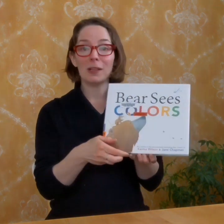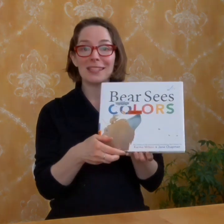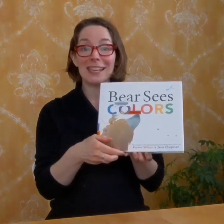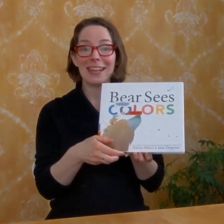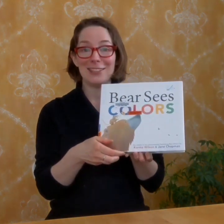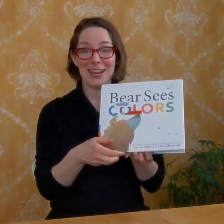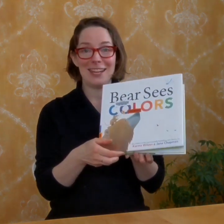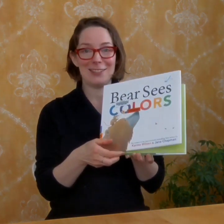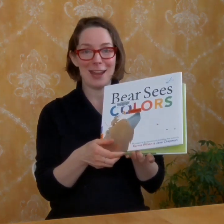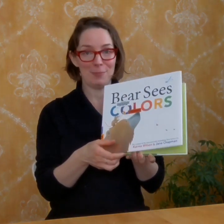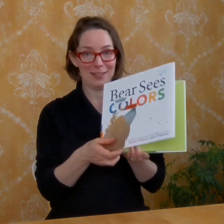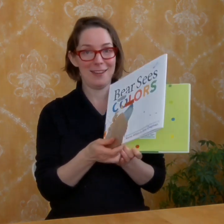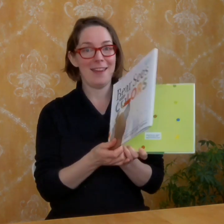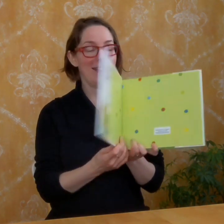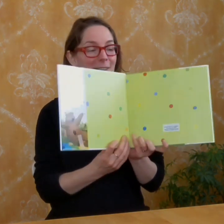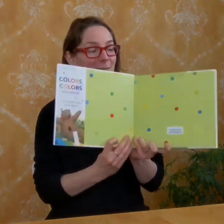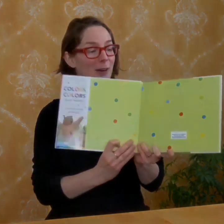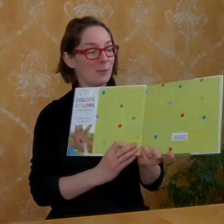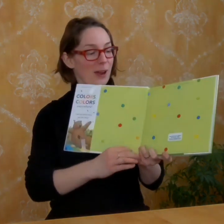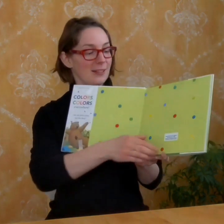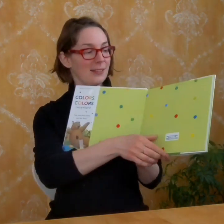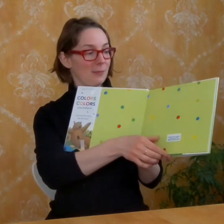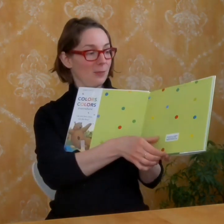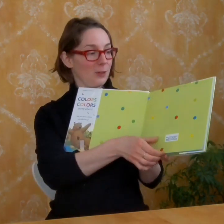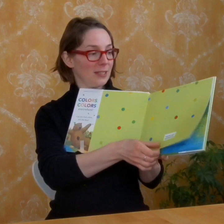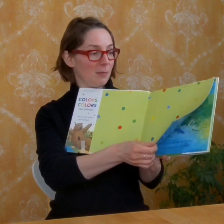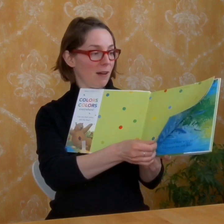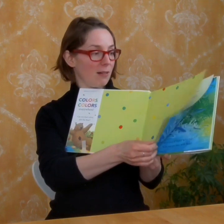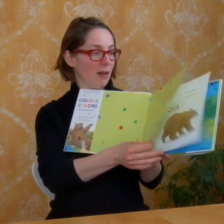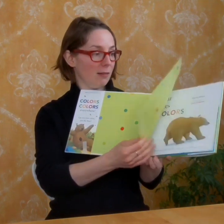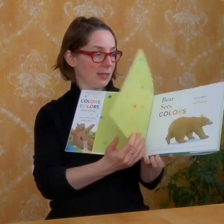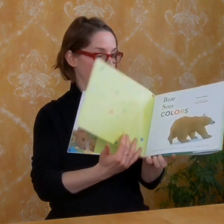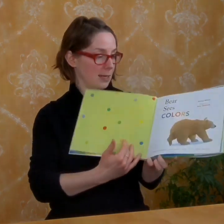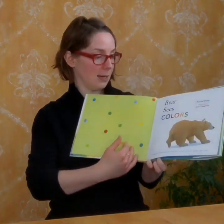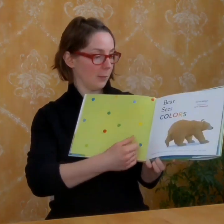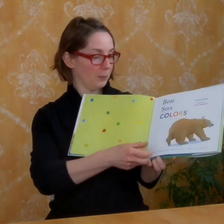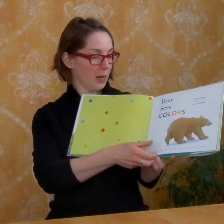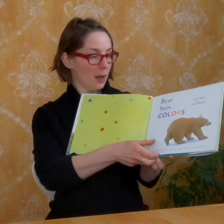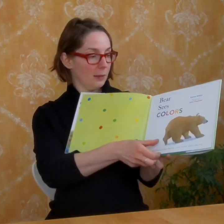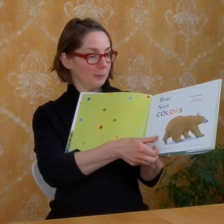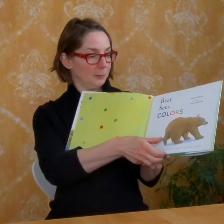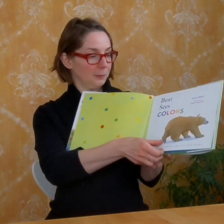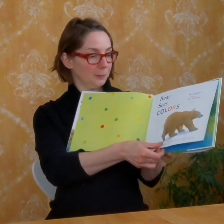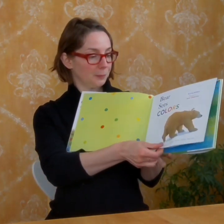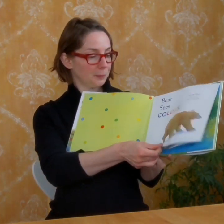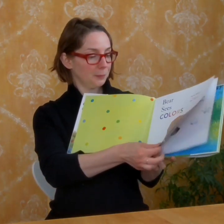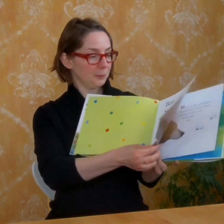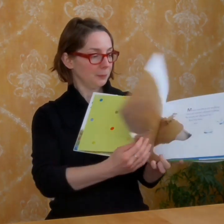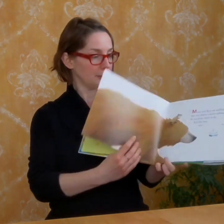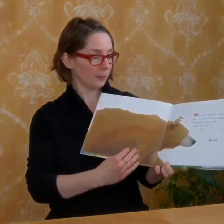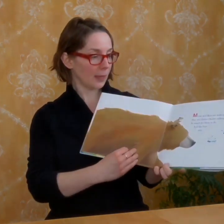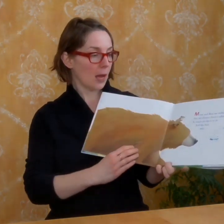Wilson and Jane Chapman. We are going to practice learning some of our colors in here. Mouse